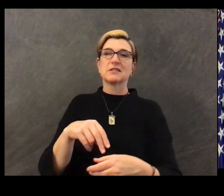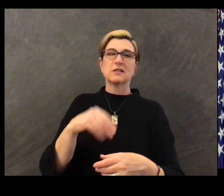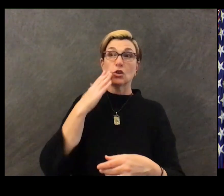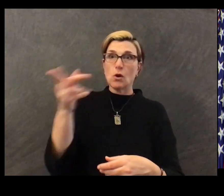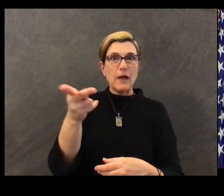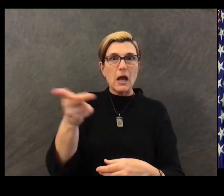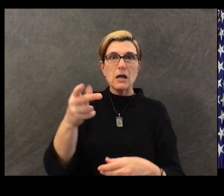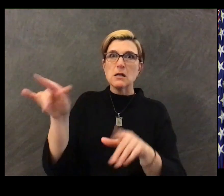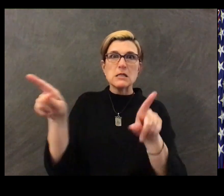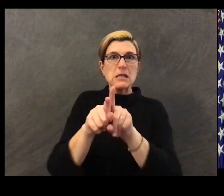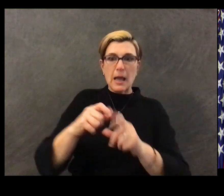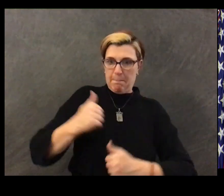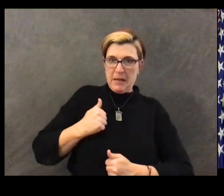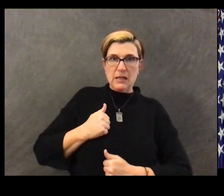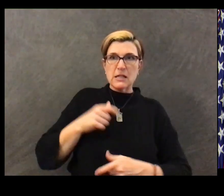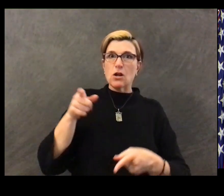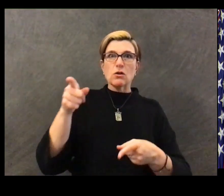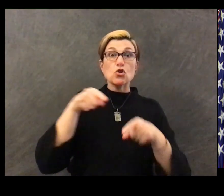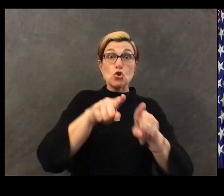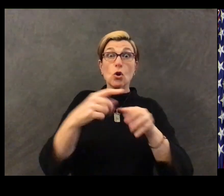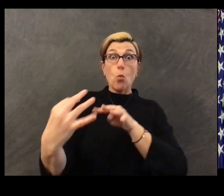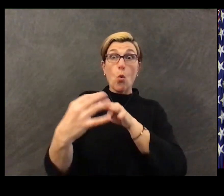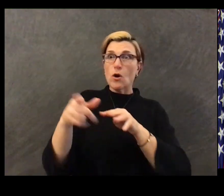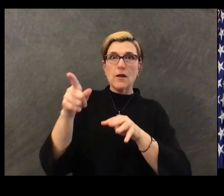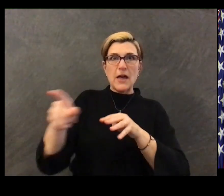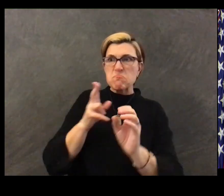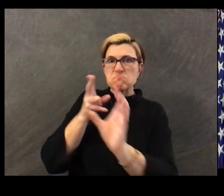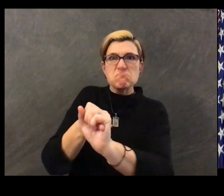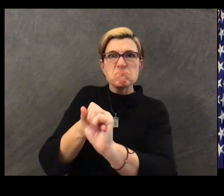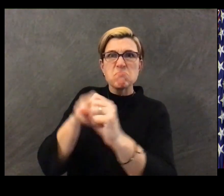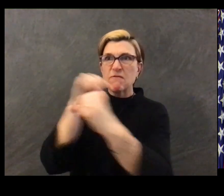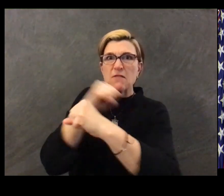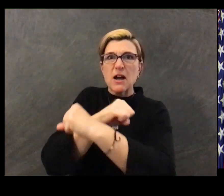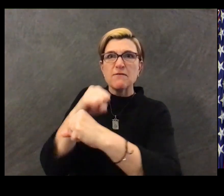going to be great I want to see those shows I've seen them many times and I